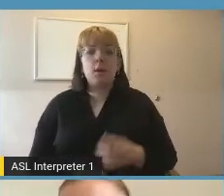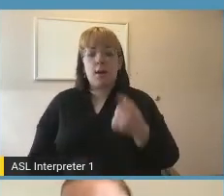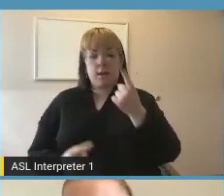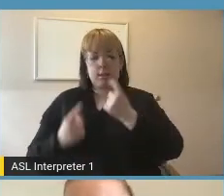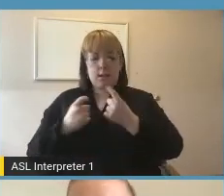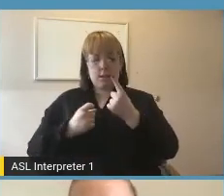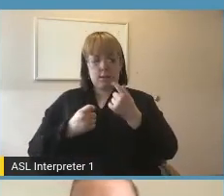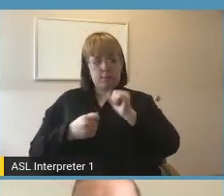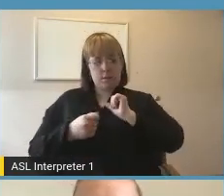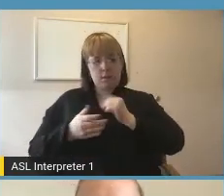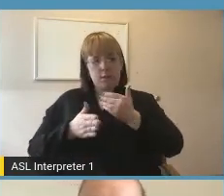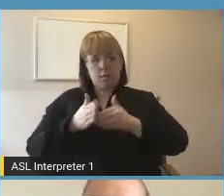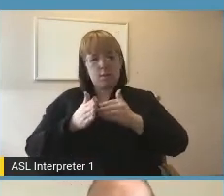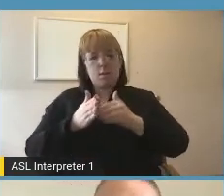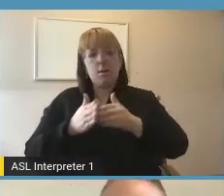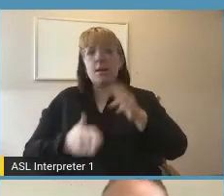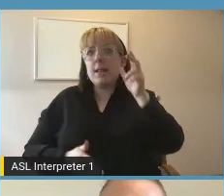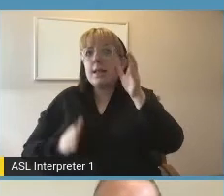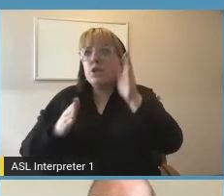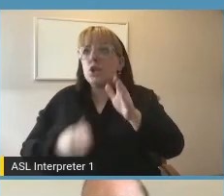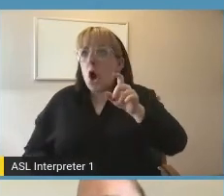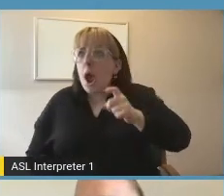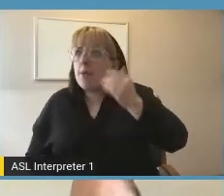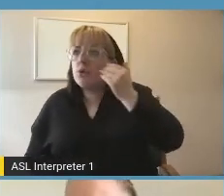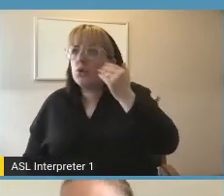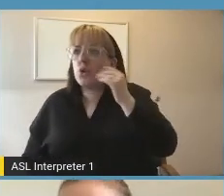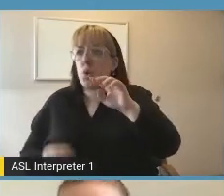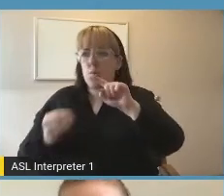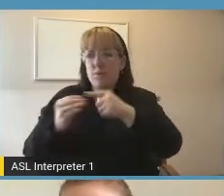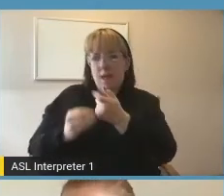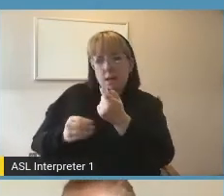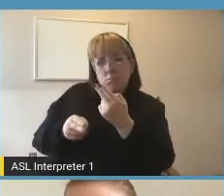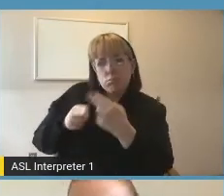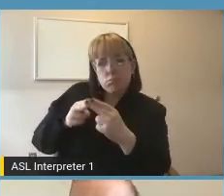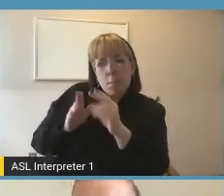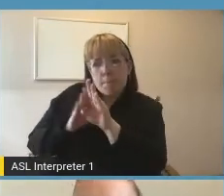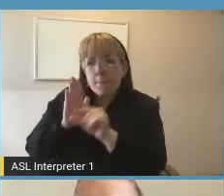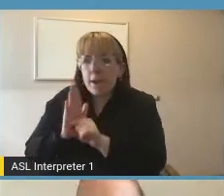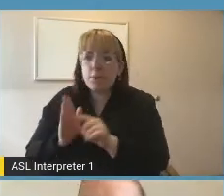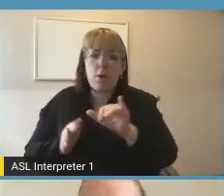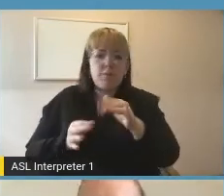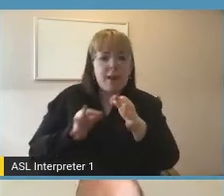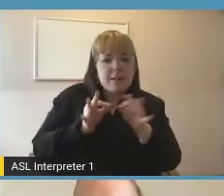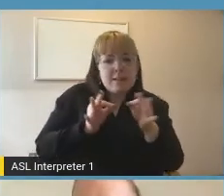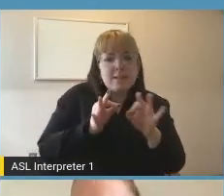need to know this detail or this bit of background or this so whatever to understand and enjoy